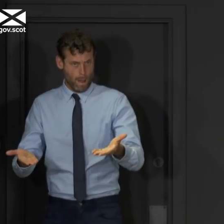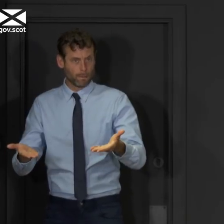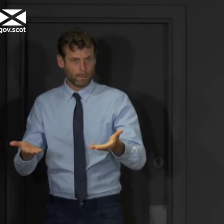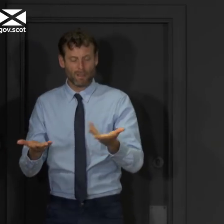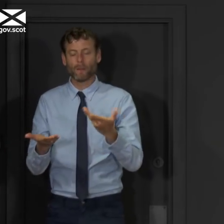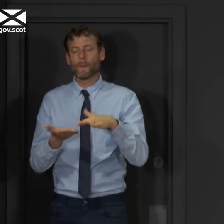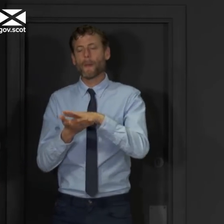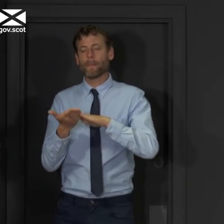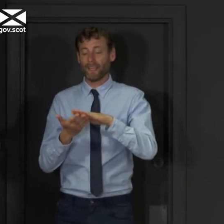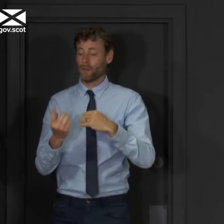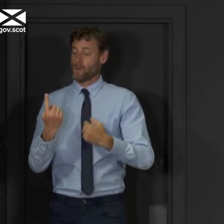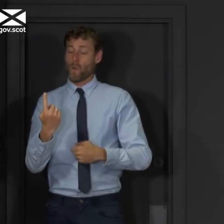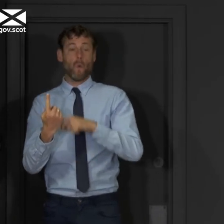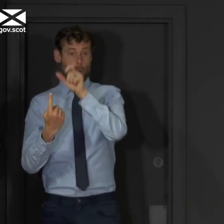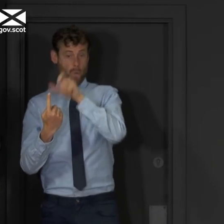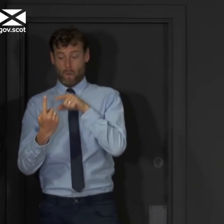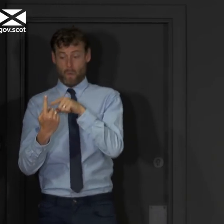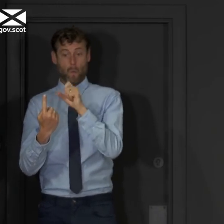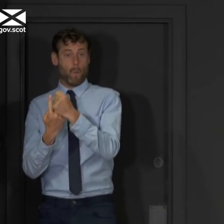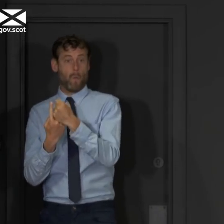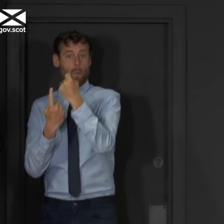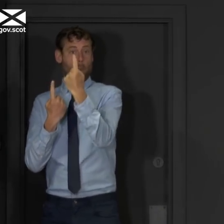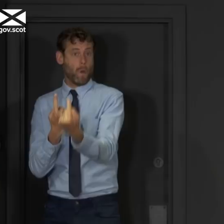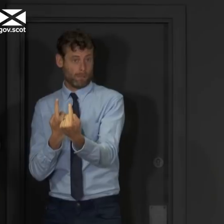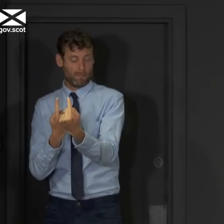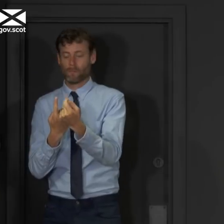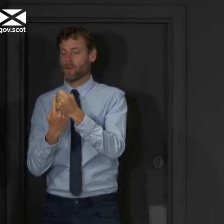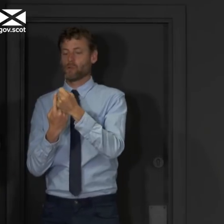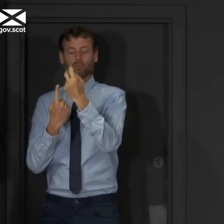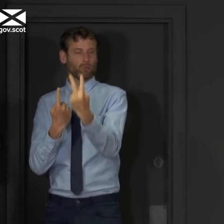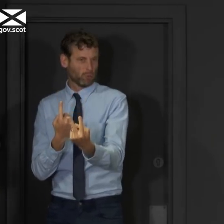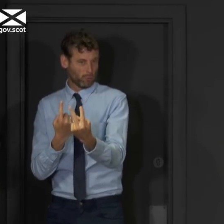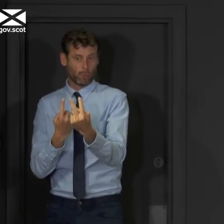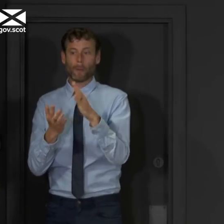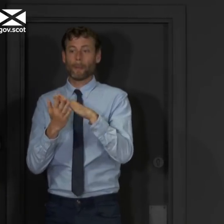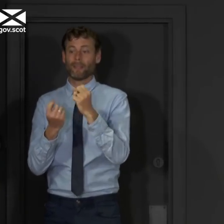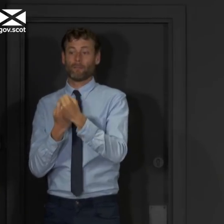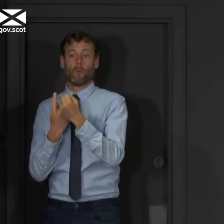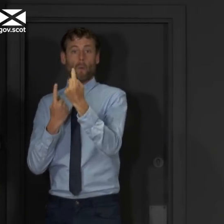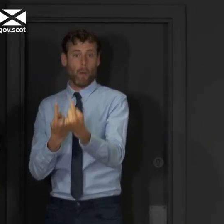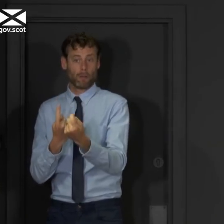in summary if R is above 1, every person with the virus will infect more than 1 other person,